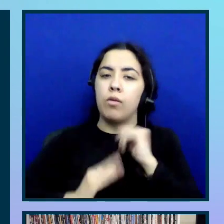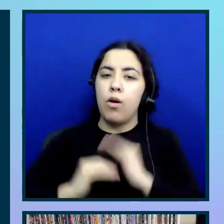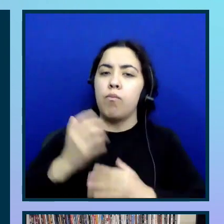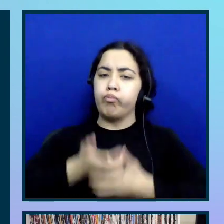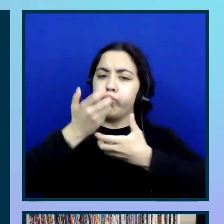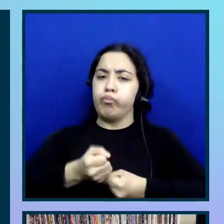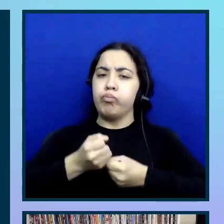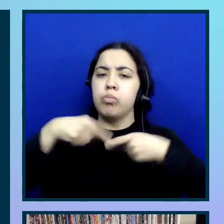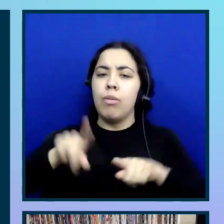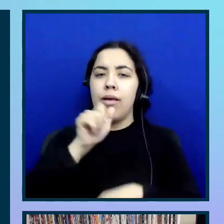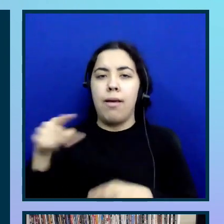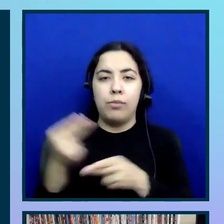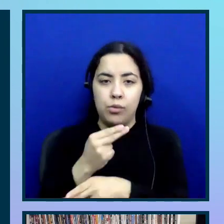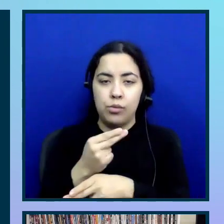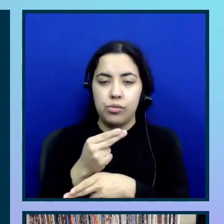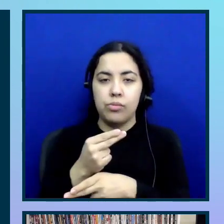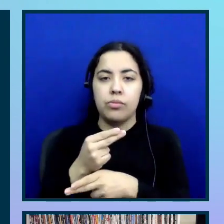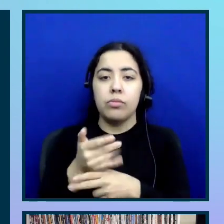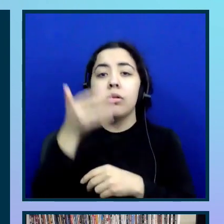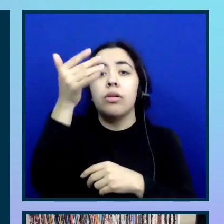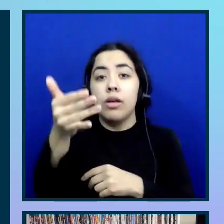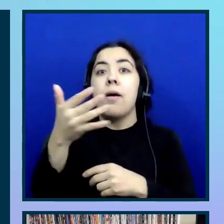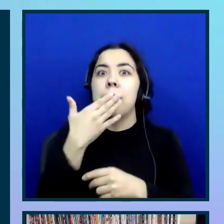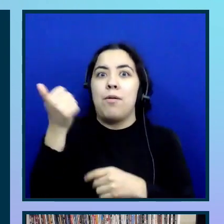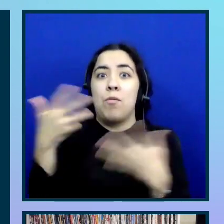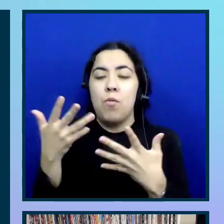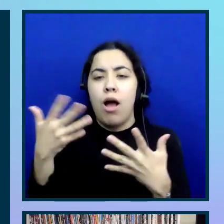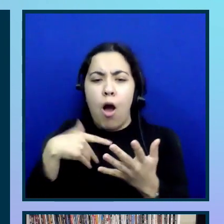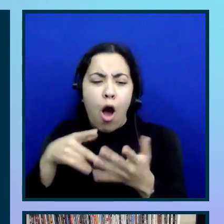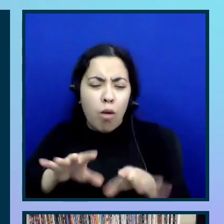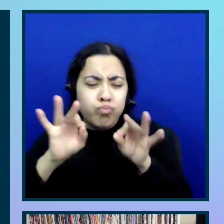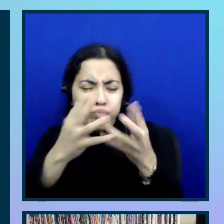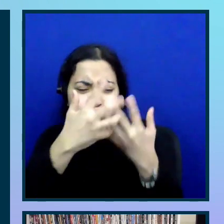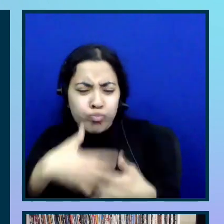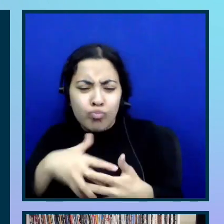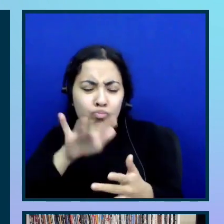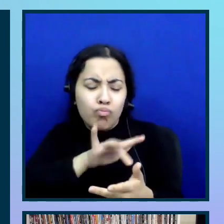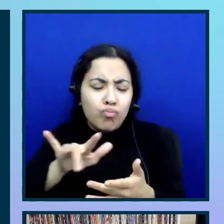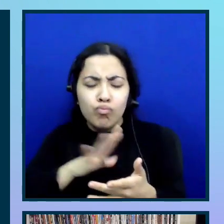and even better get them to a point where they want to share it with friends and family. The word of mouth review is very powerful.